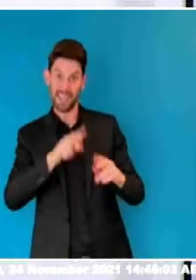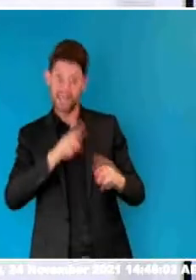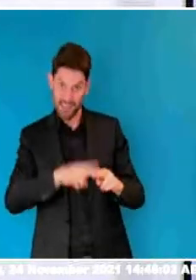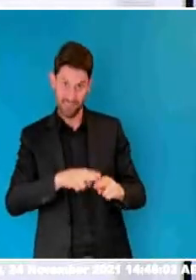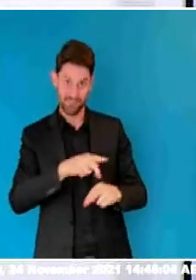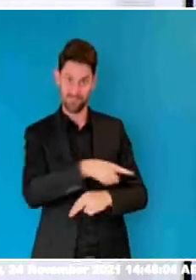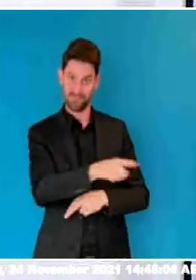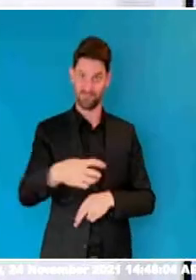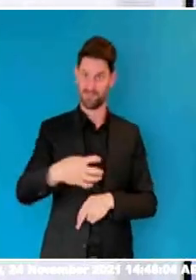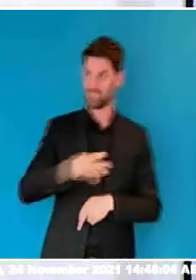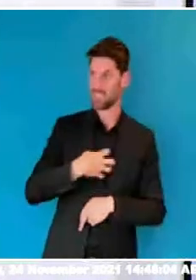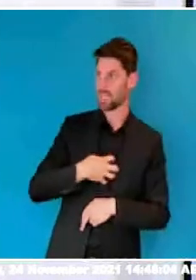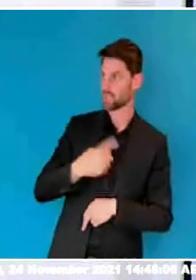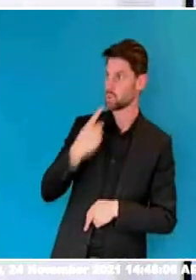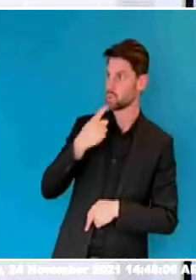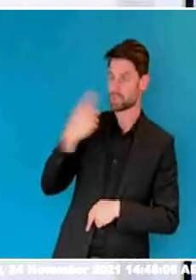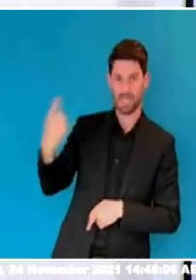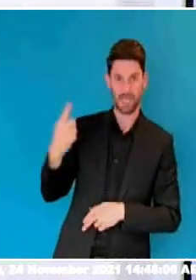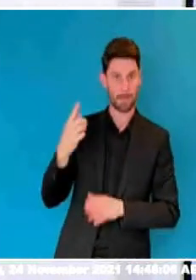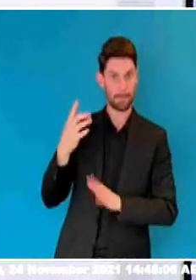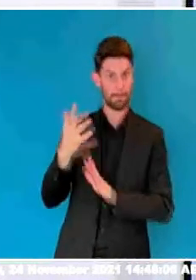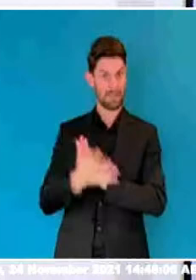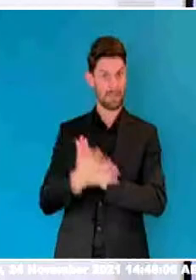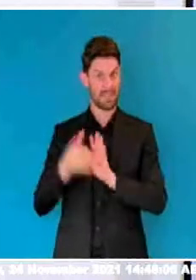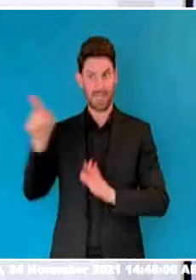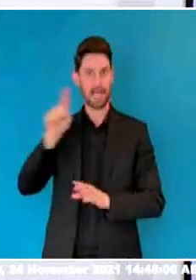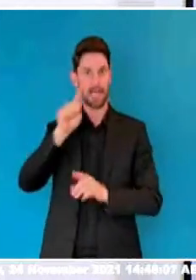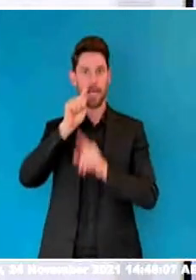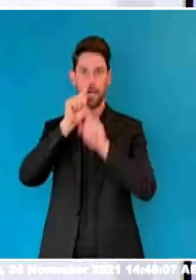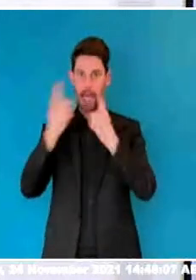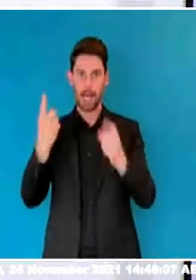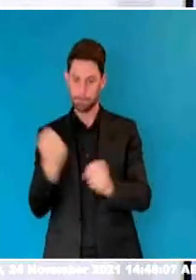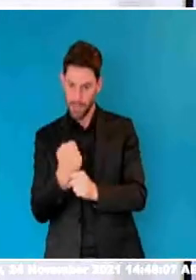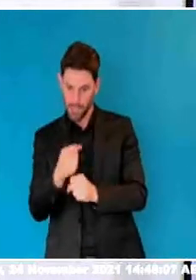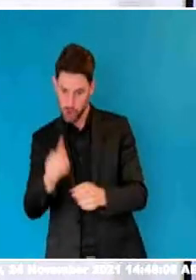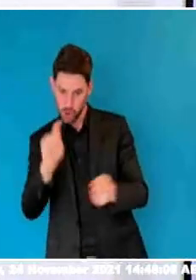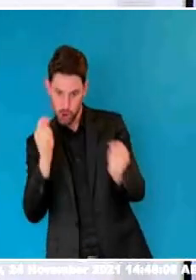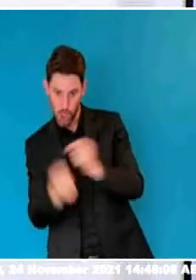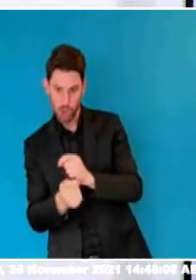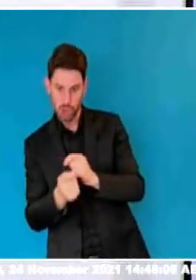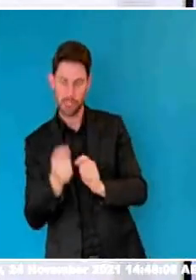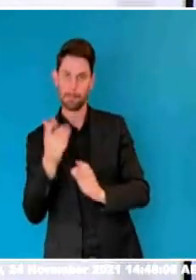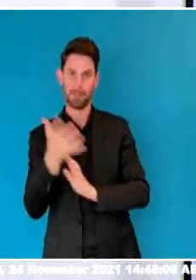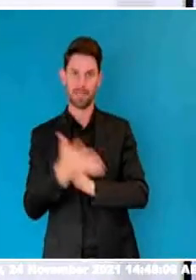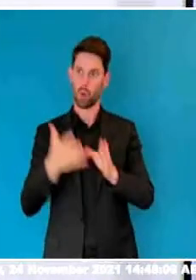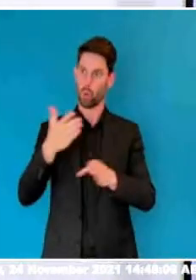is not sufficiently safe to make that disclosure, hasn't the workplace or the